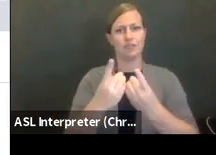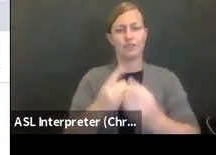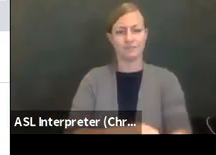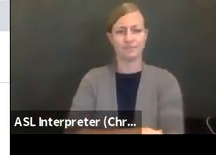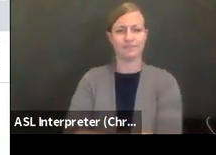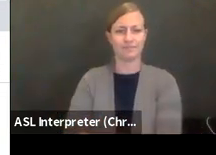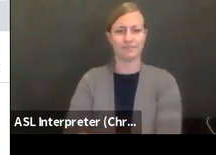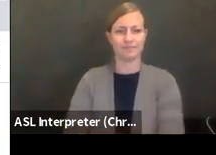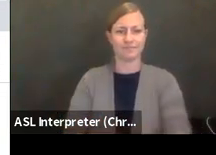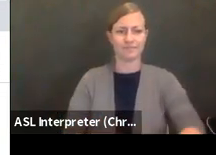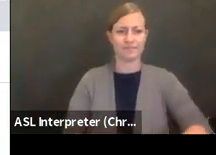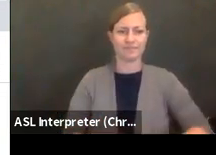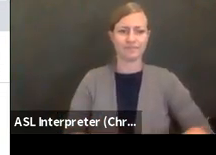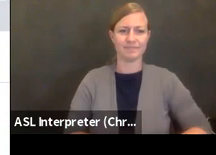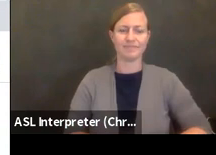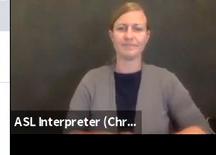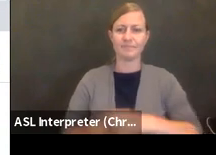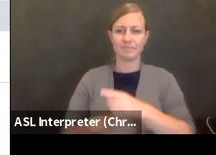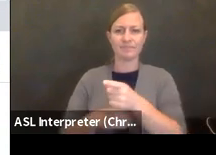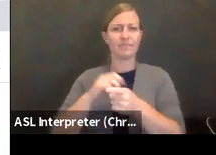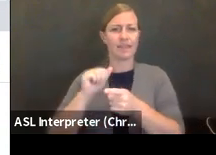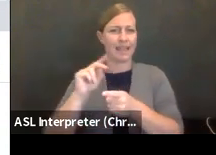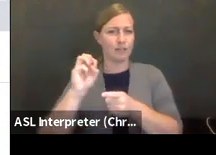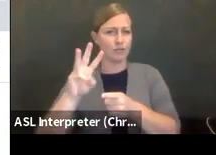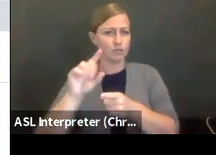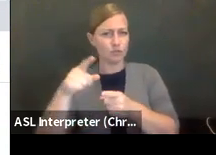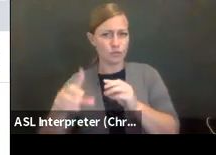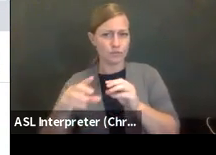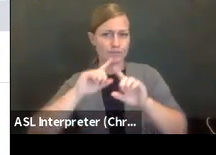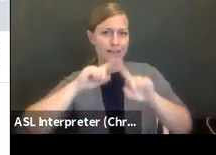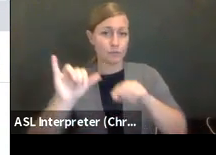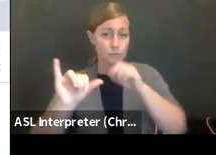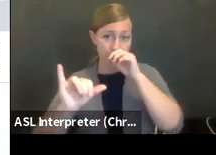ESD 113 - Andrew Hickman: We have another question. Just three iterate can take the due date for an individual